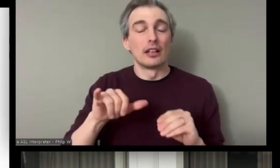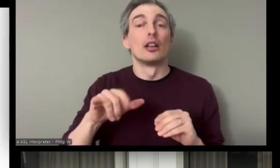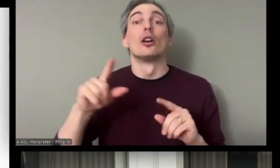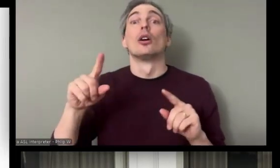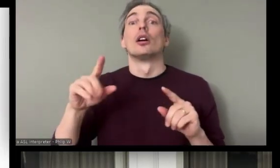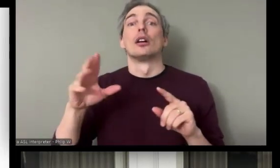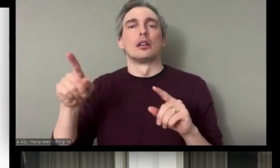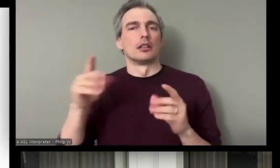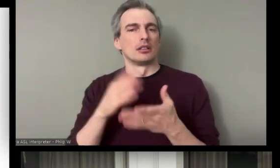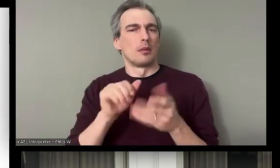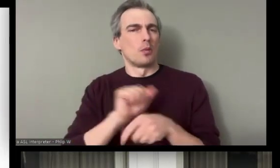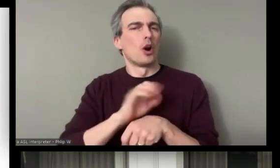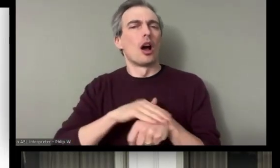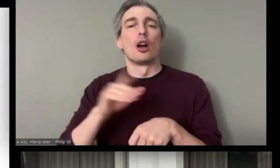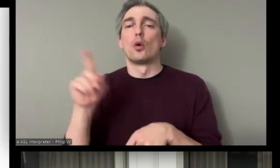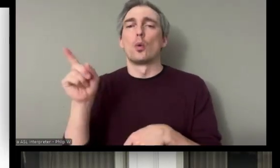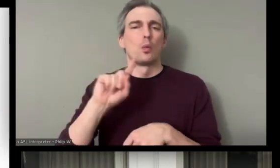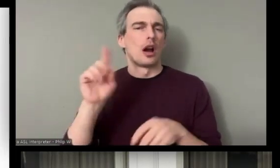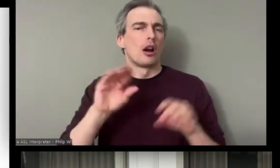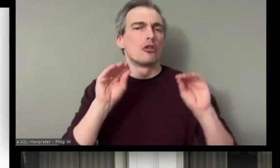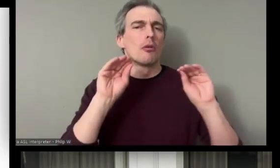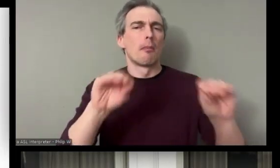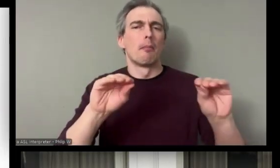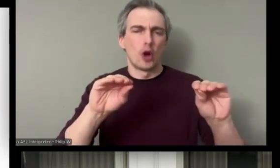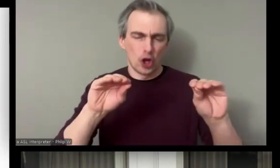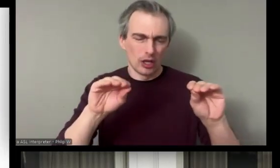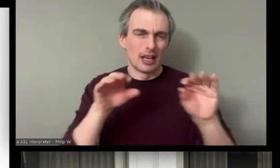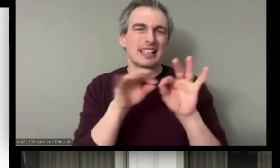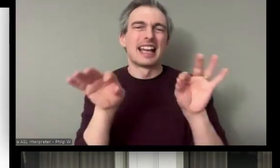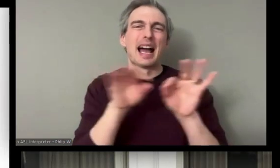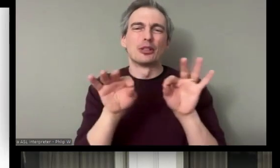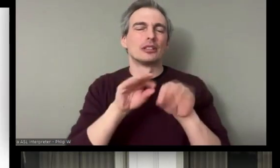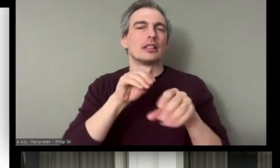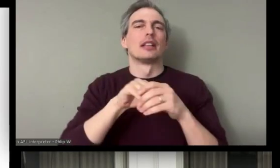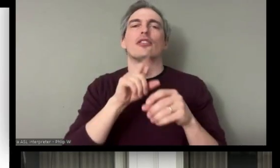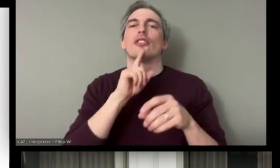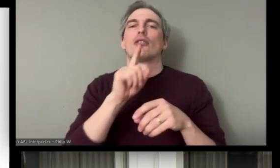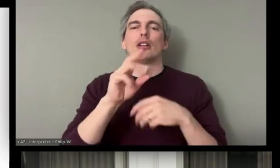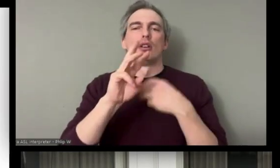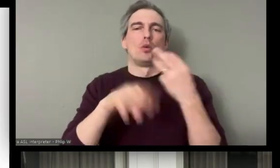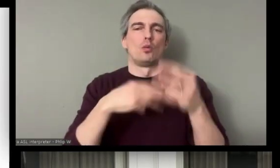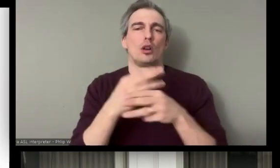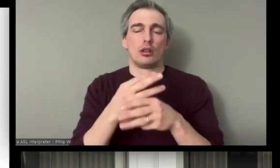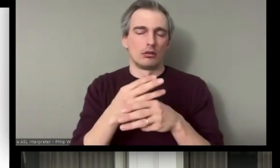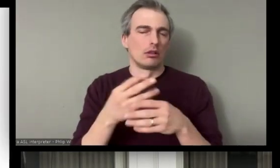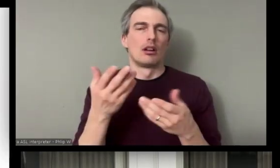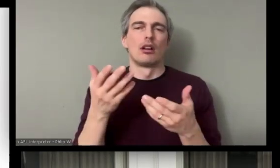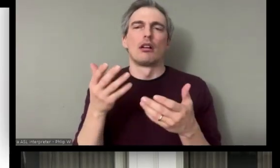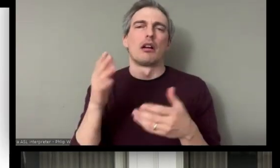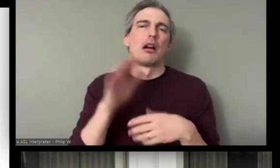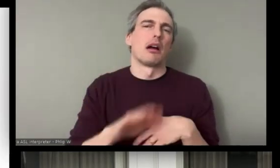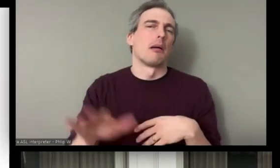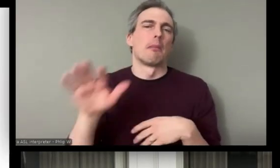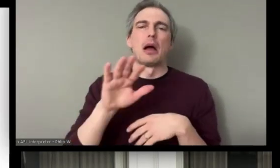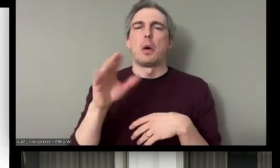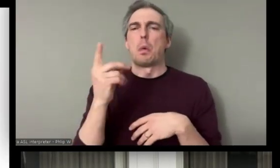And they say like... About half the distance of the far field or one meter away. But give people the option to move them.